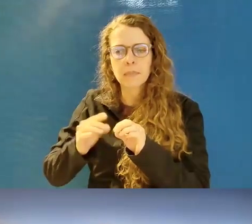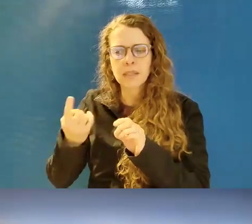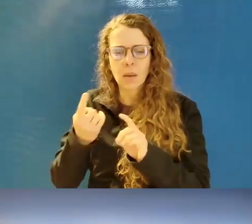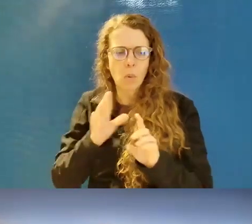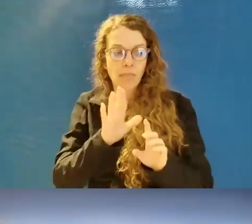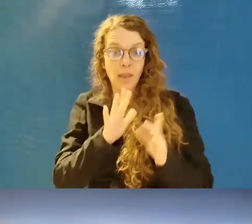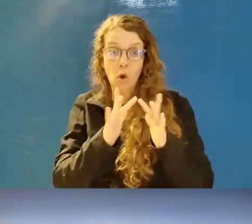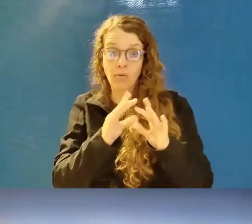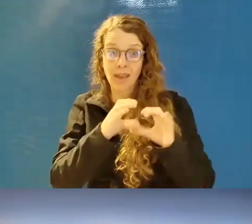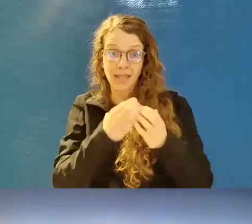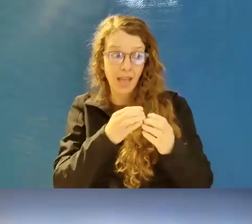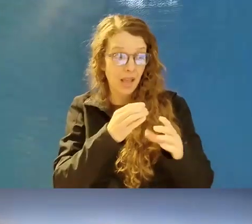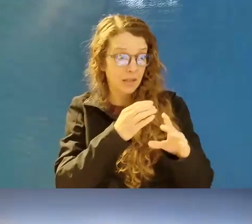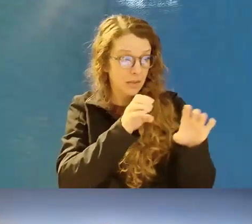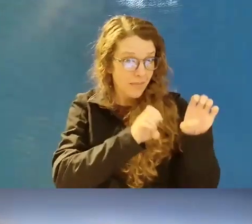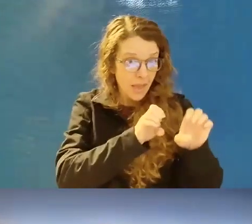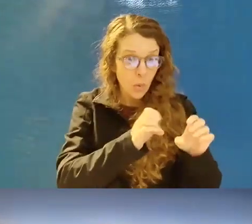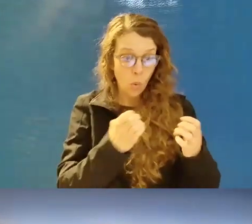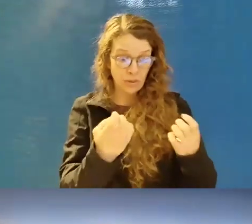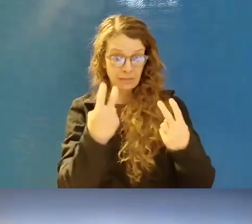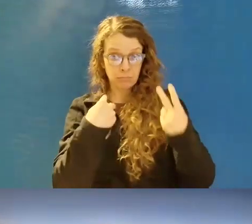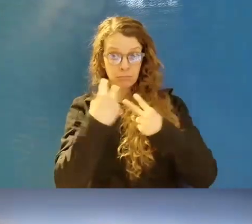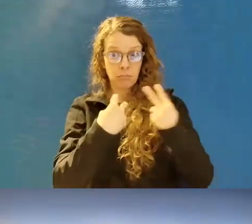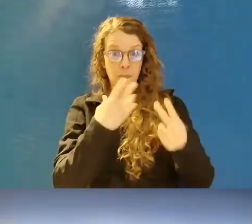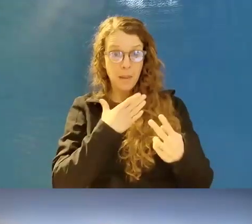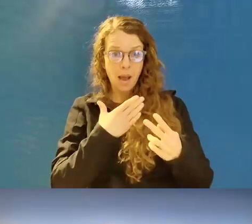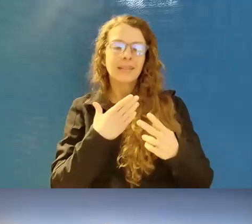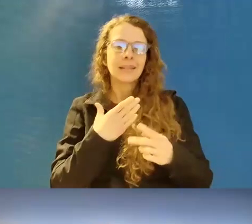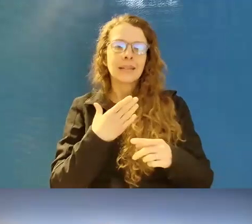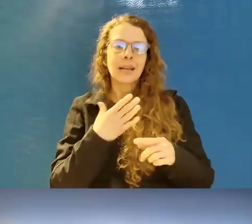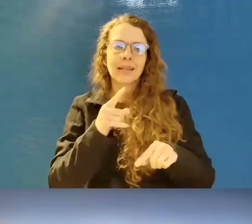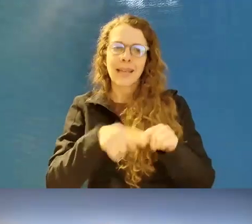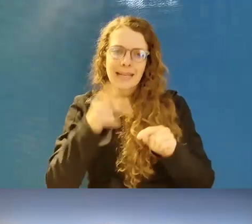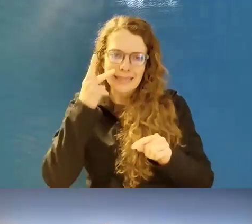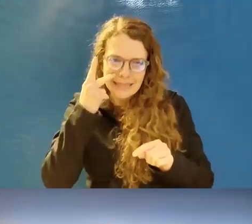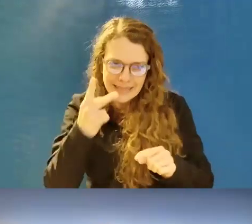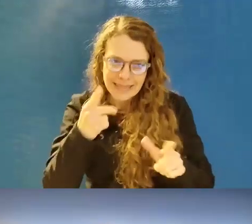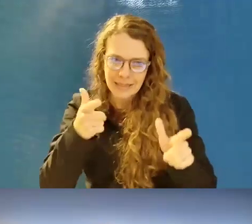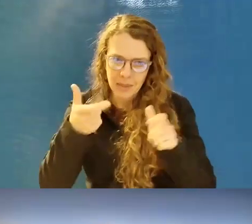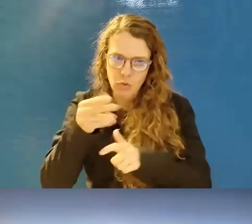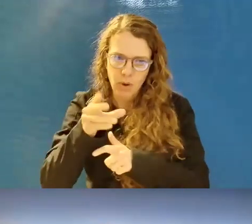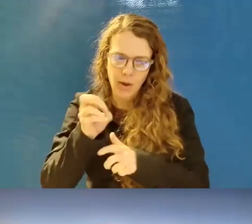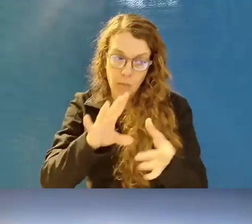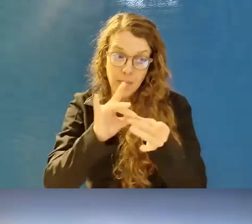course or they’re evaluating your online course, then we can't see the SpeedGrader, we can't see the messages within SpeedGrader.